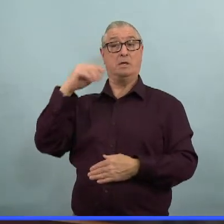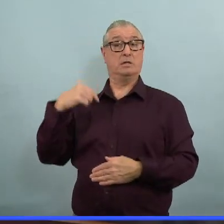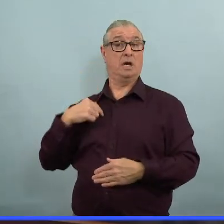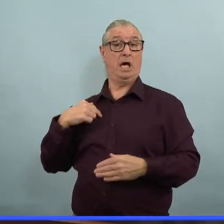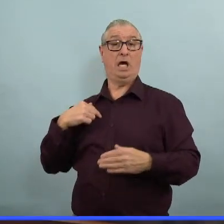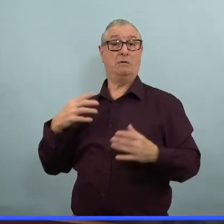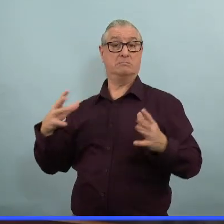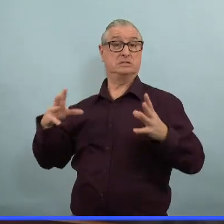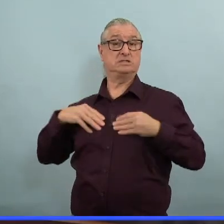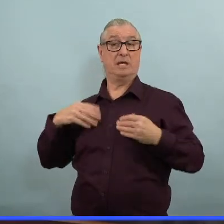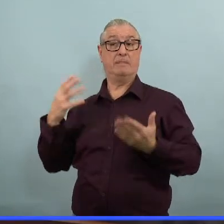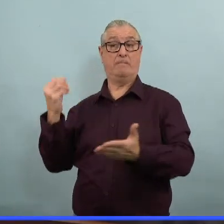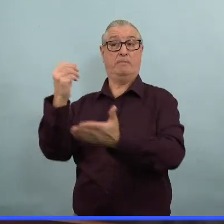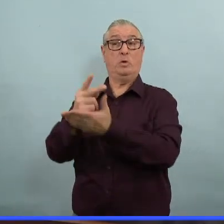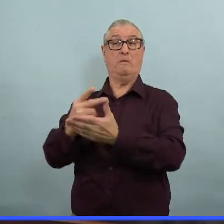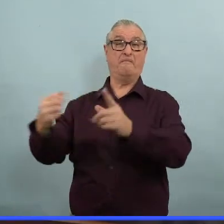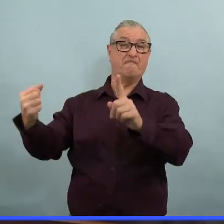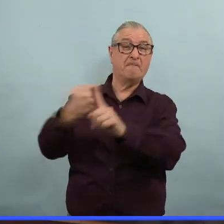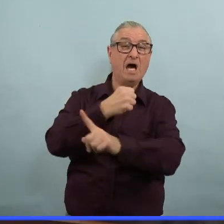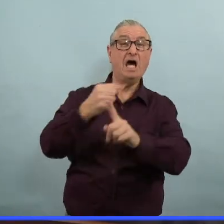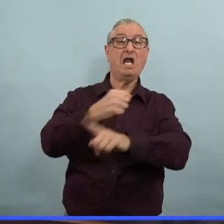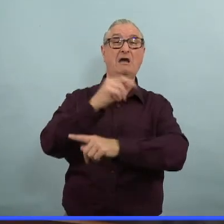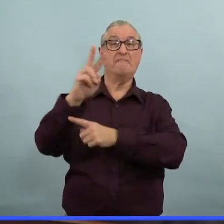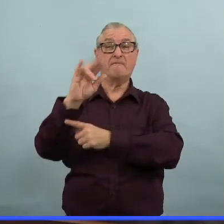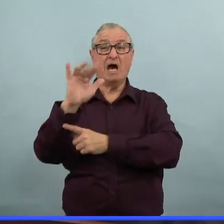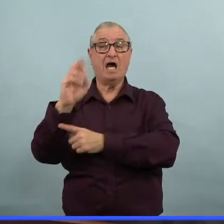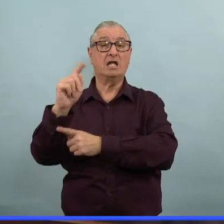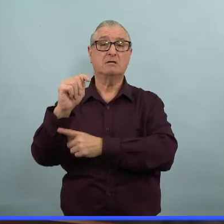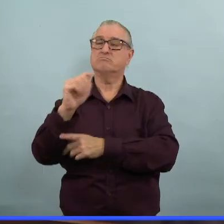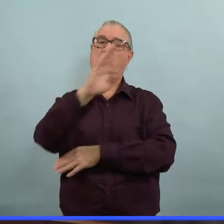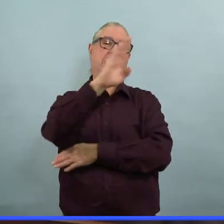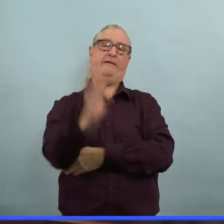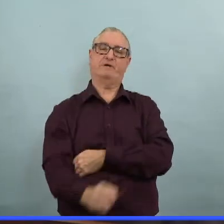believe at the time there were some first nations leaders who came out and said you know that that